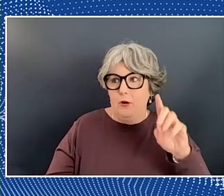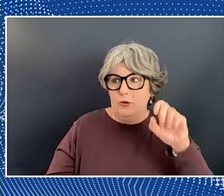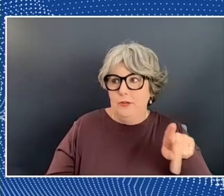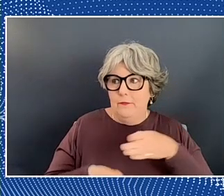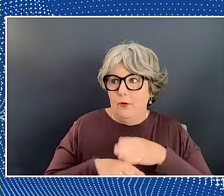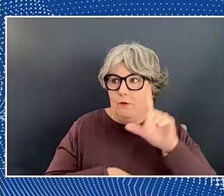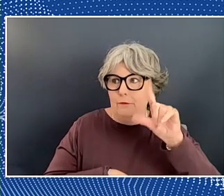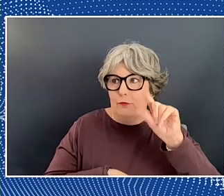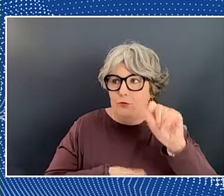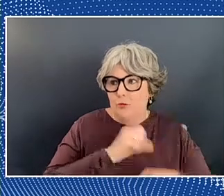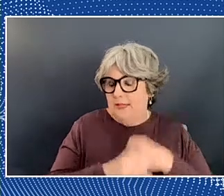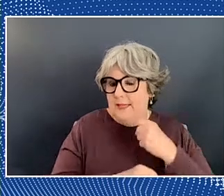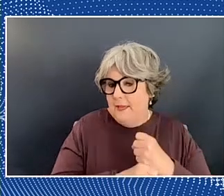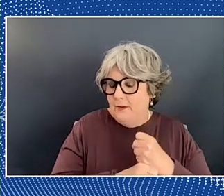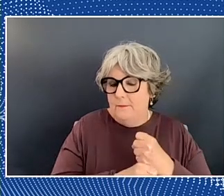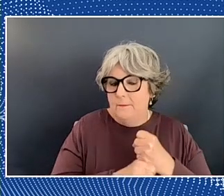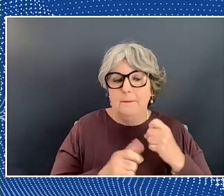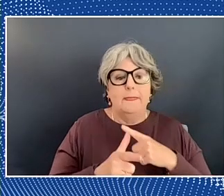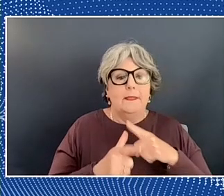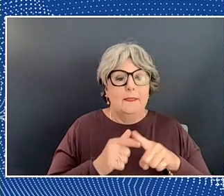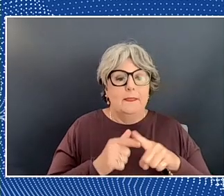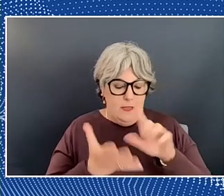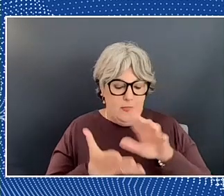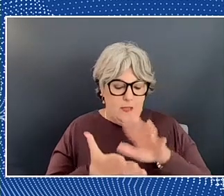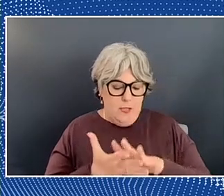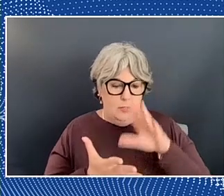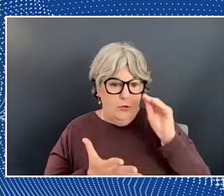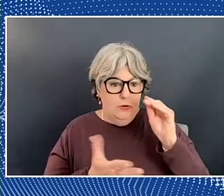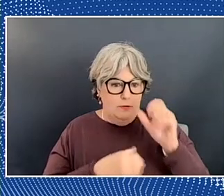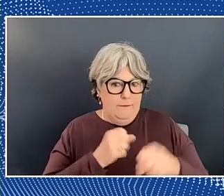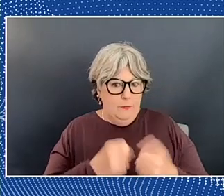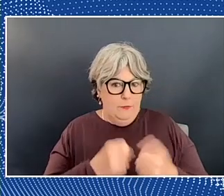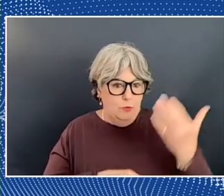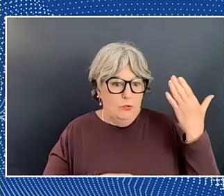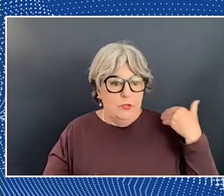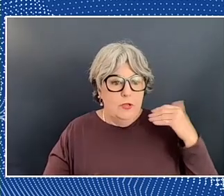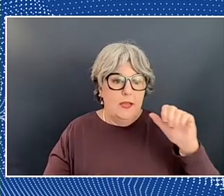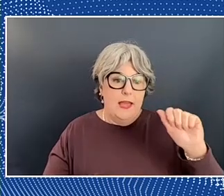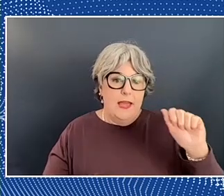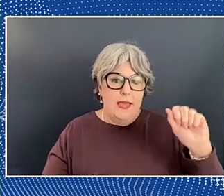Then I discovered a few years ago that AIP had committed fraud.